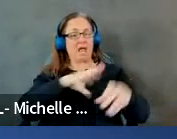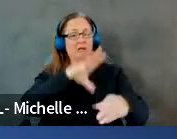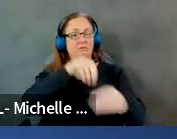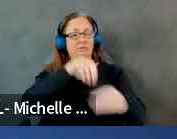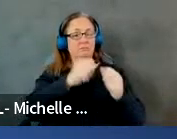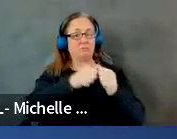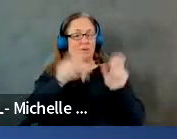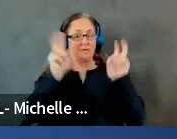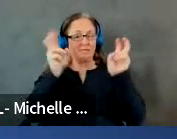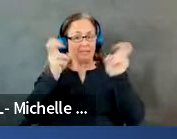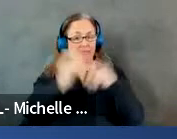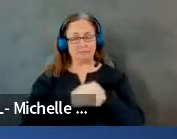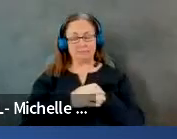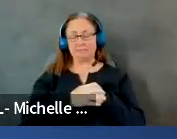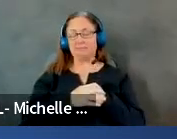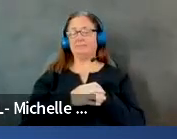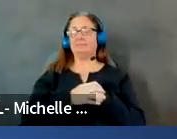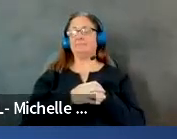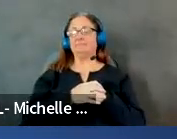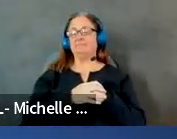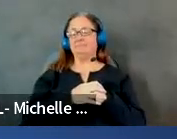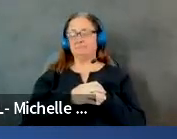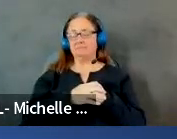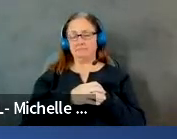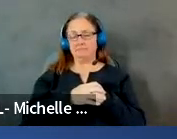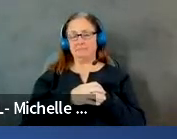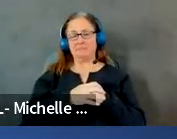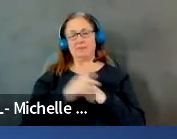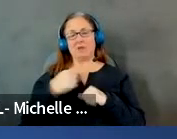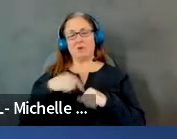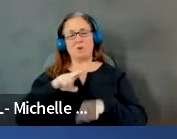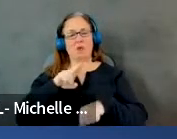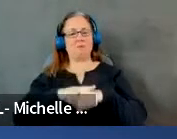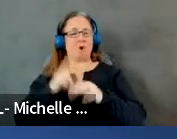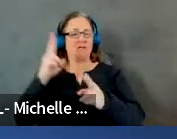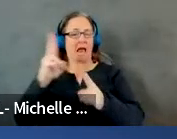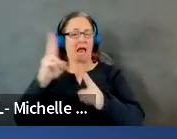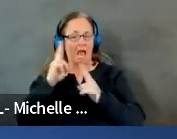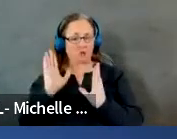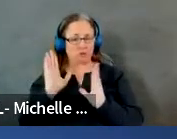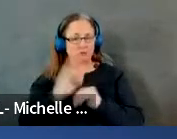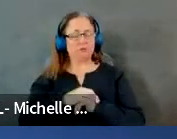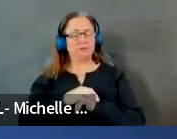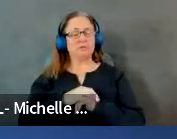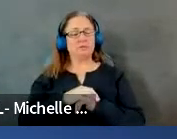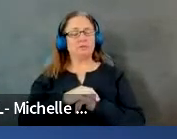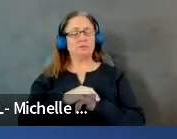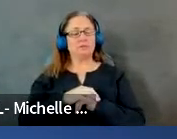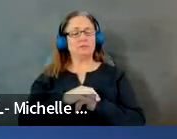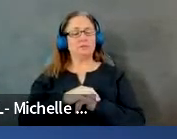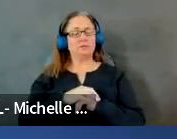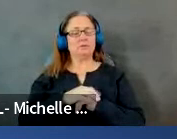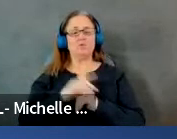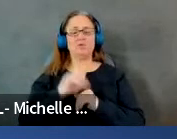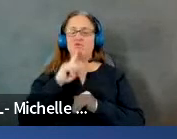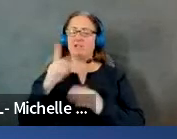topic. We were, of course, corresponded to do this and we're really happy that we